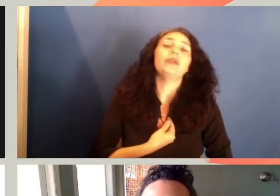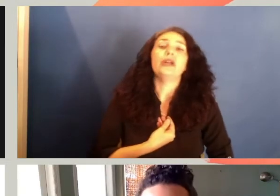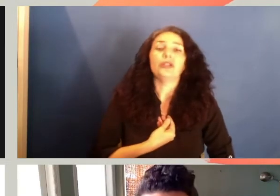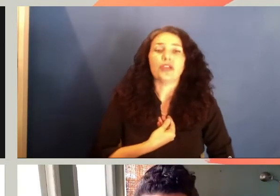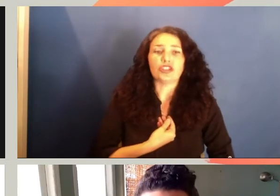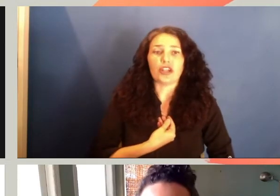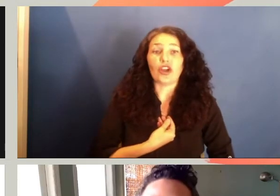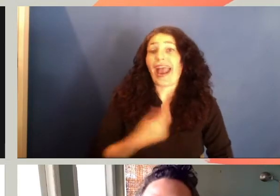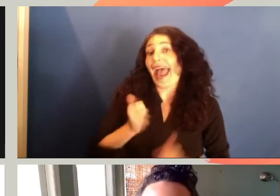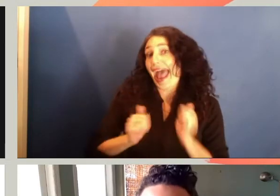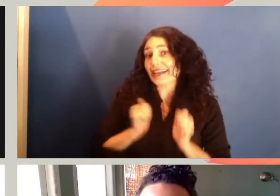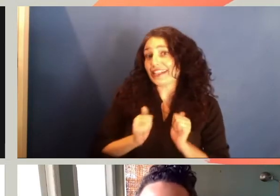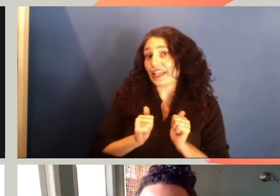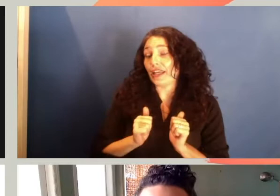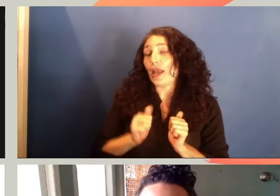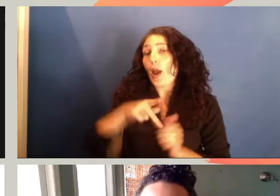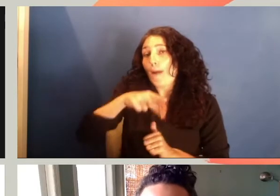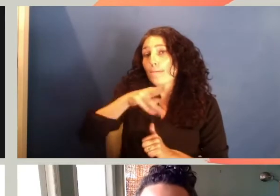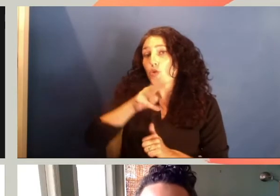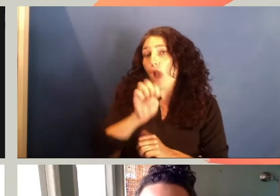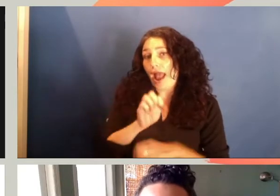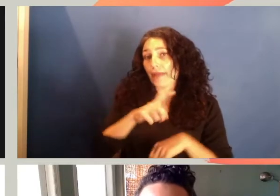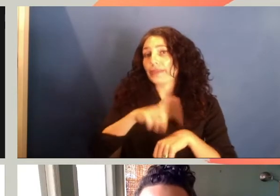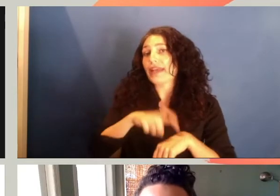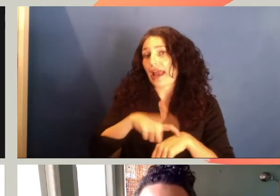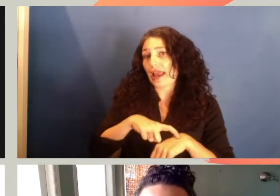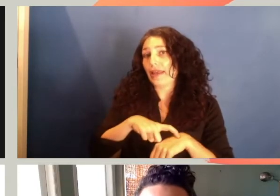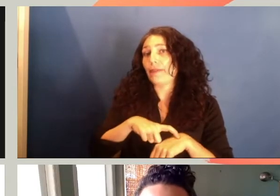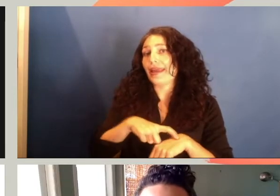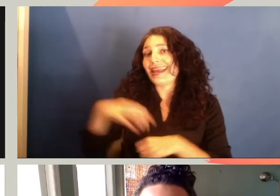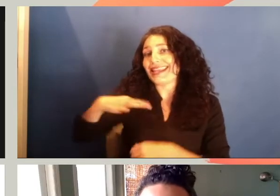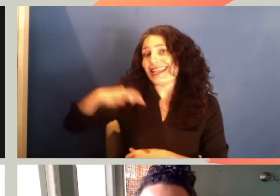primetime Emmy nominees, two in daytime Emmy nominees.